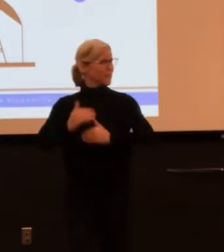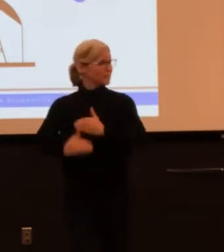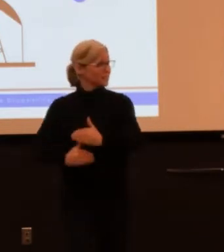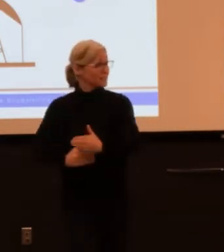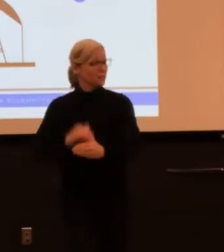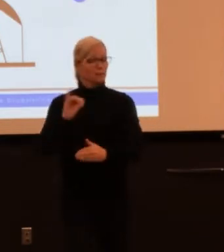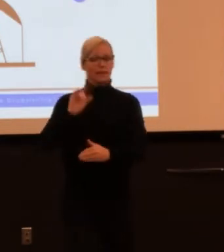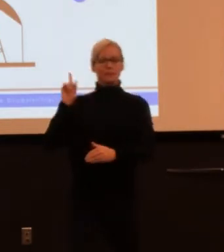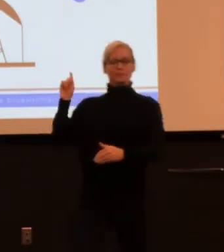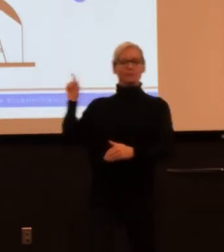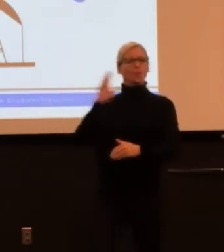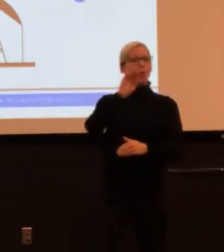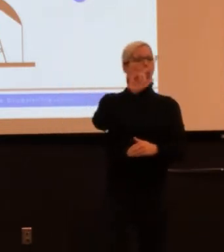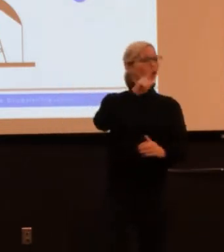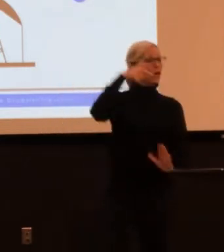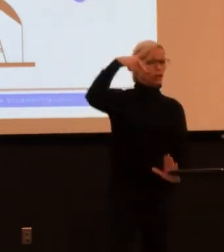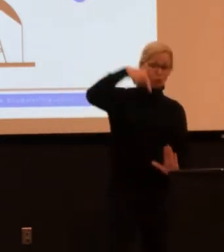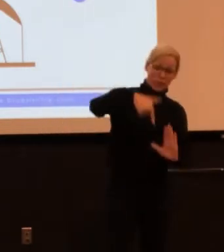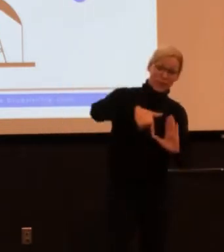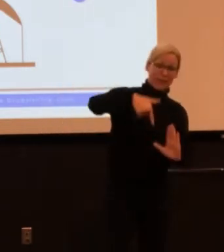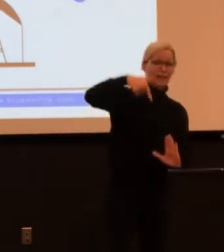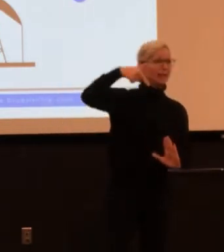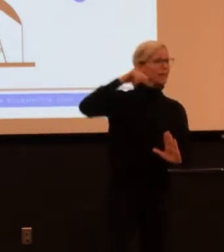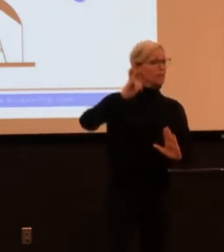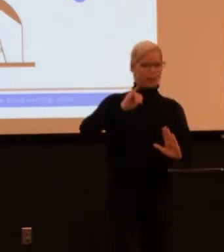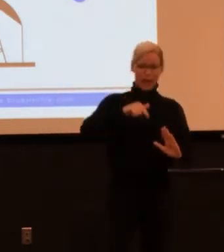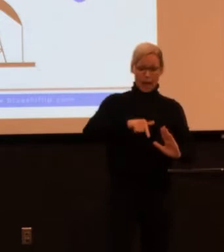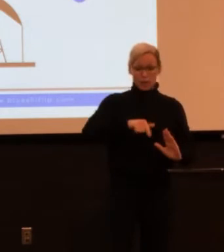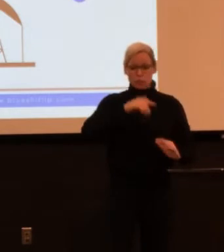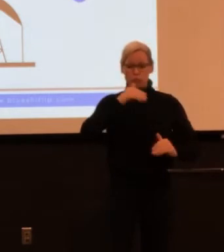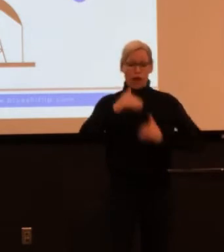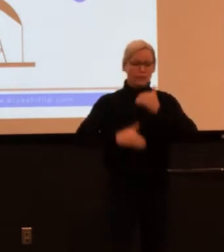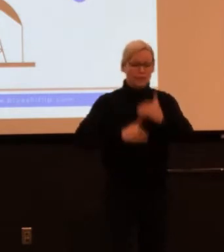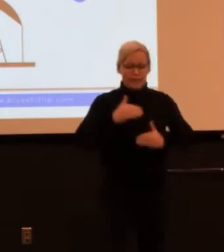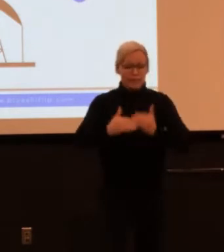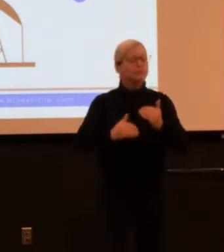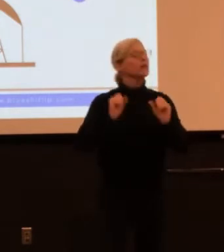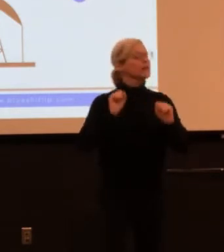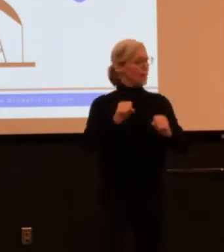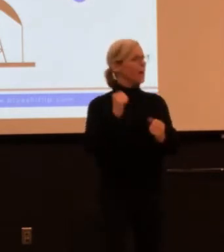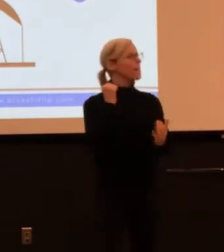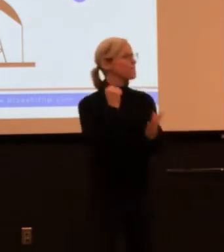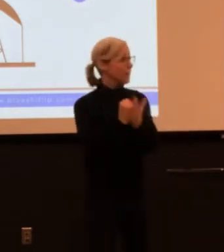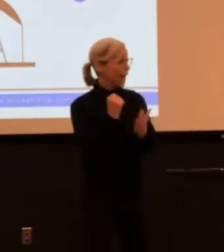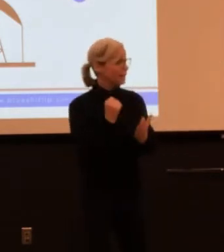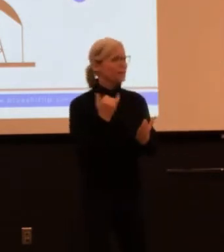throughout most of patent history, processes were industrial in nature